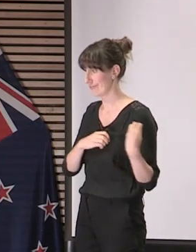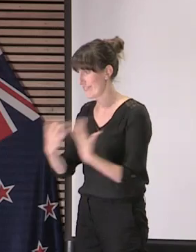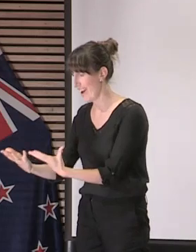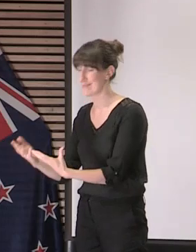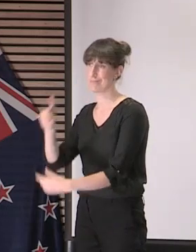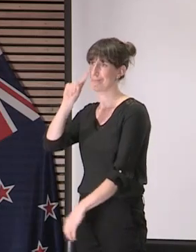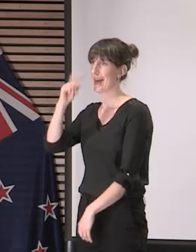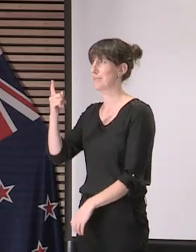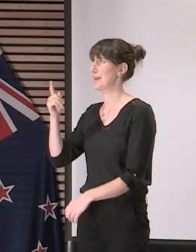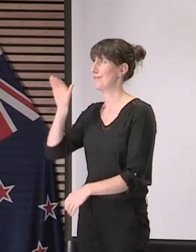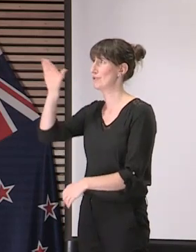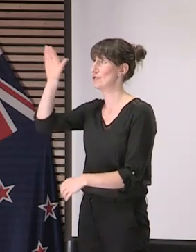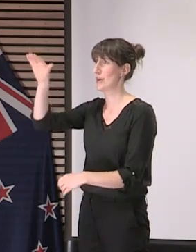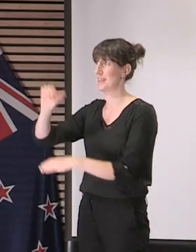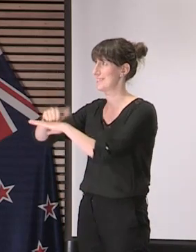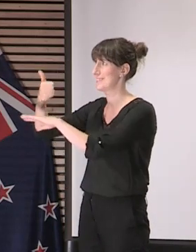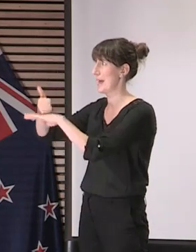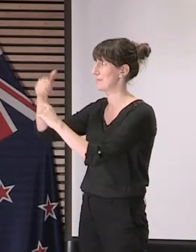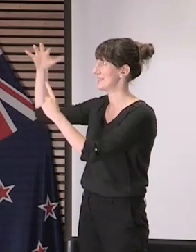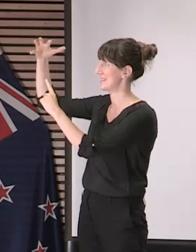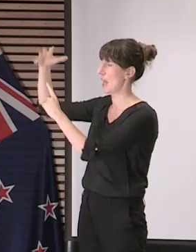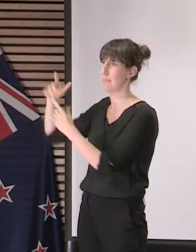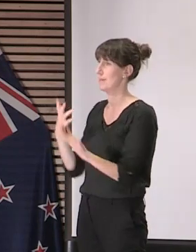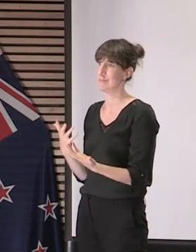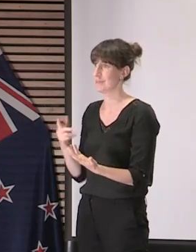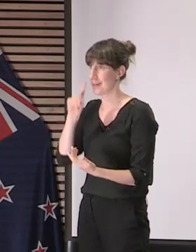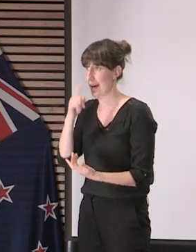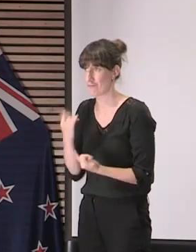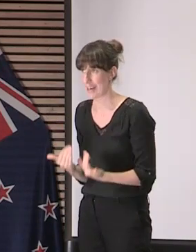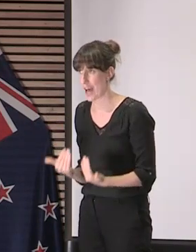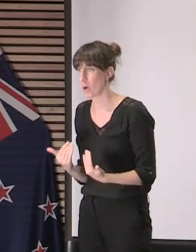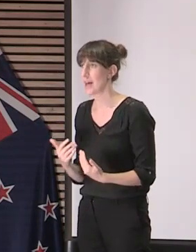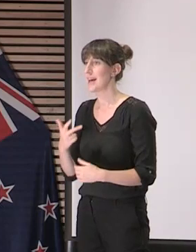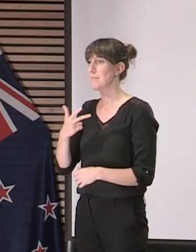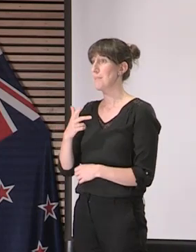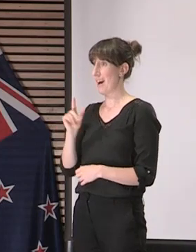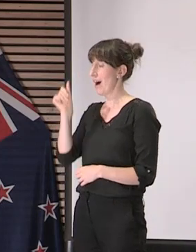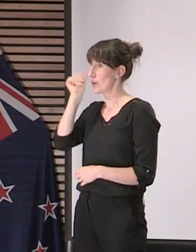but there's no way of getting them coverage. It may be a satellite connection over time